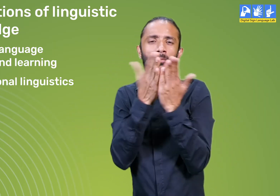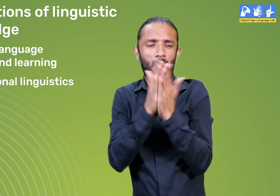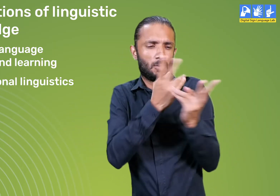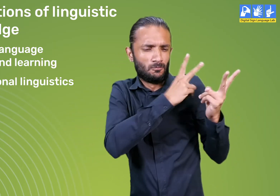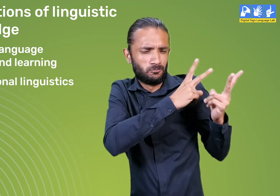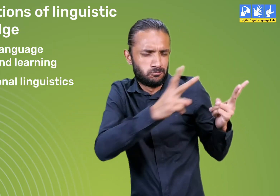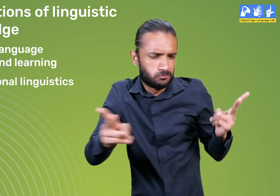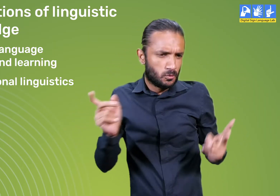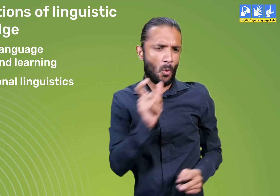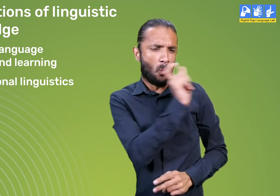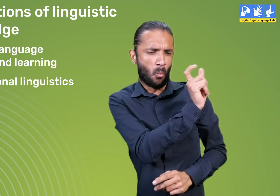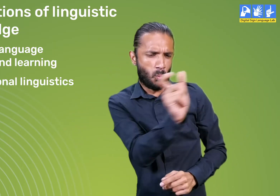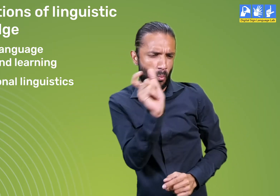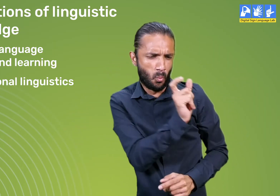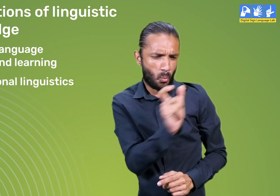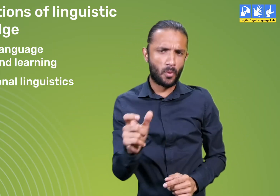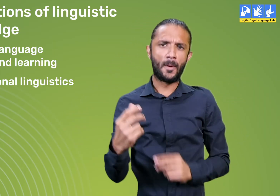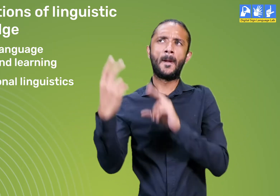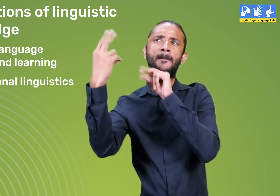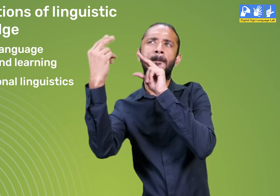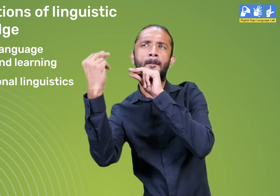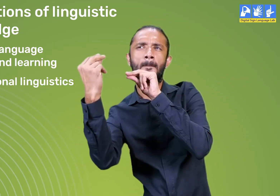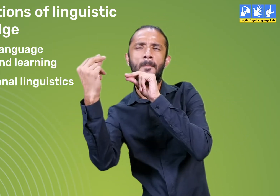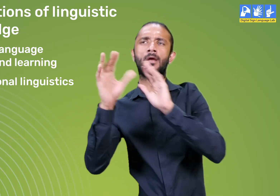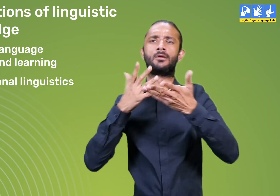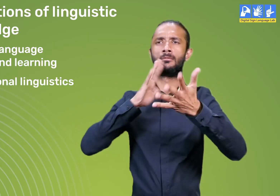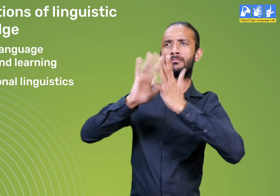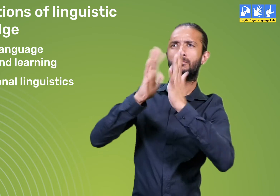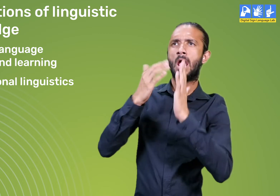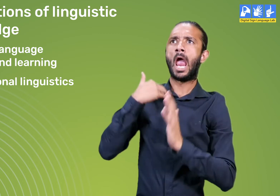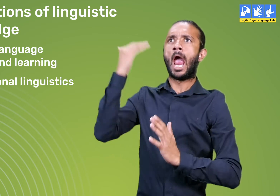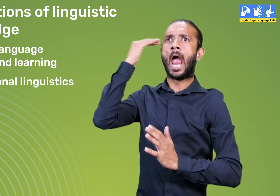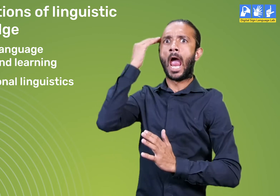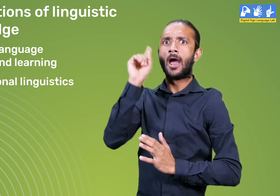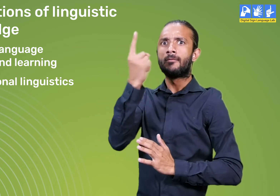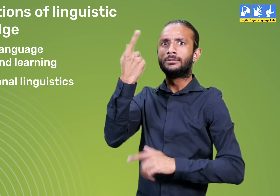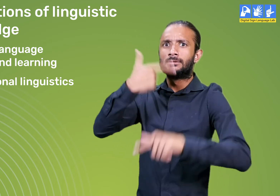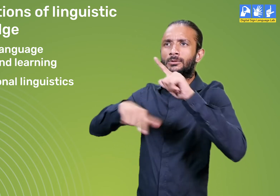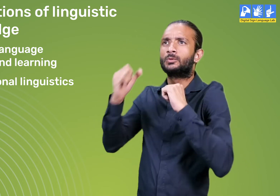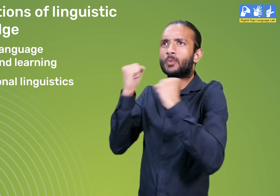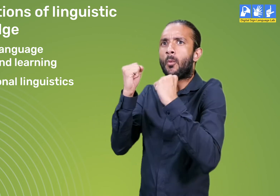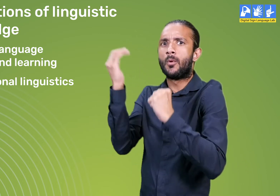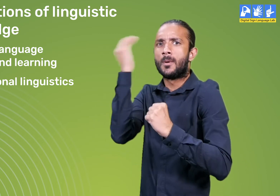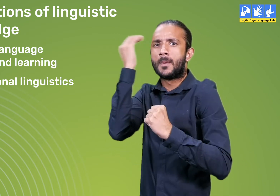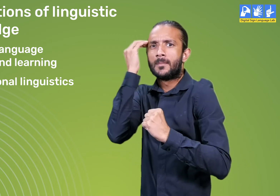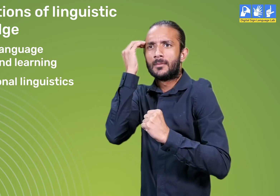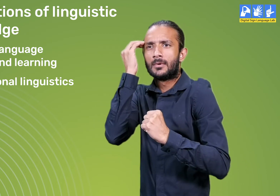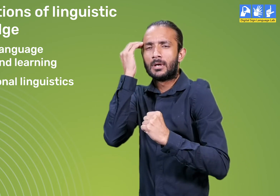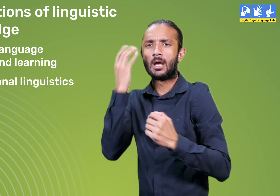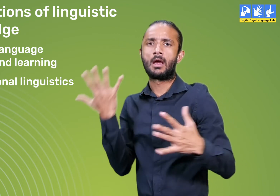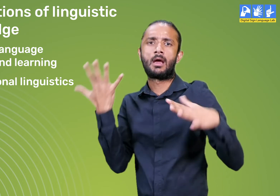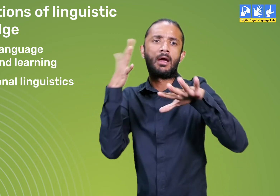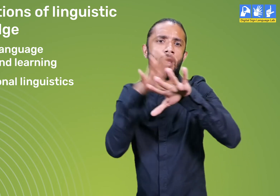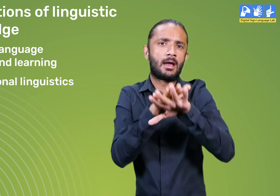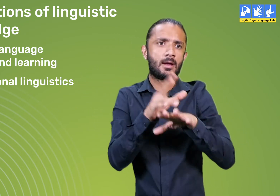if someone is speaking or signing , for understanding that information it is necessary to have a strong base/ knowledge over first language .